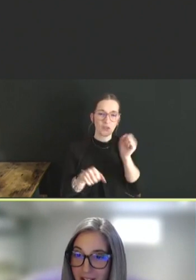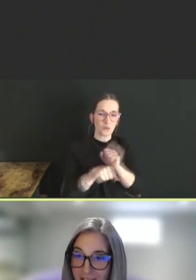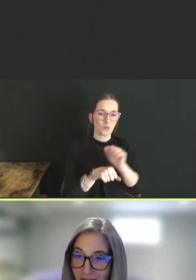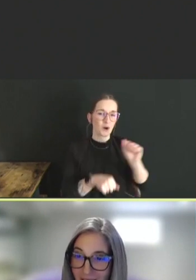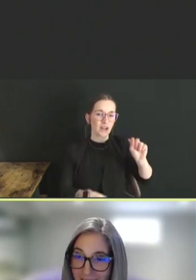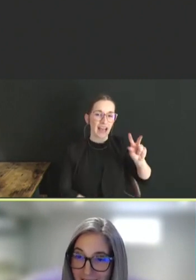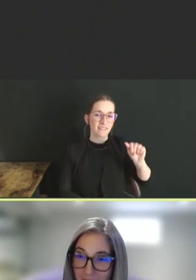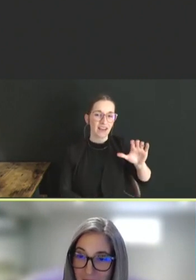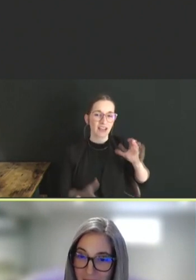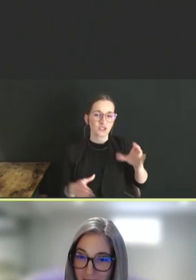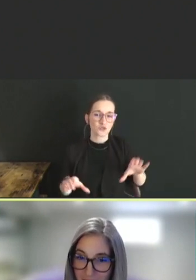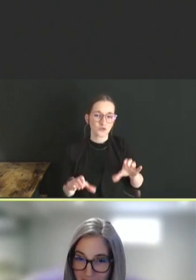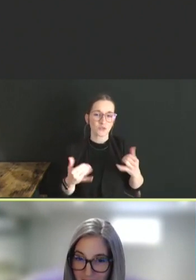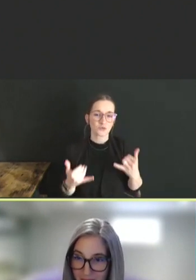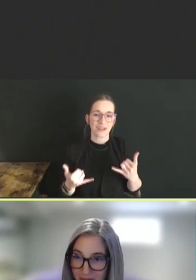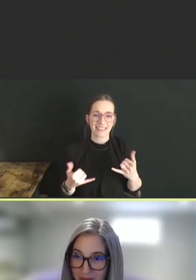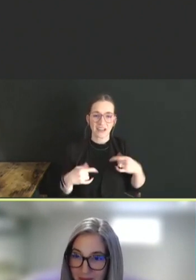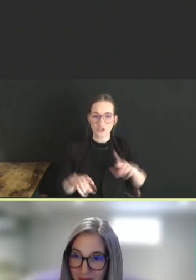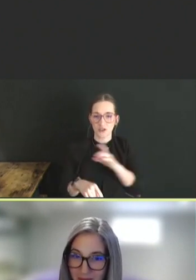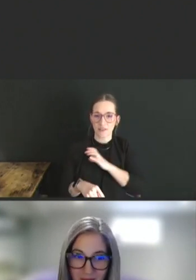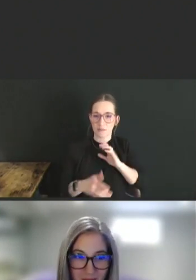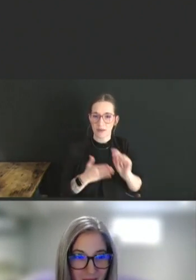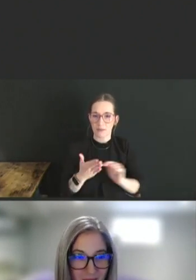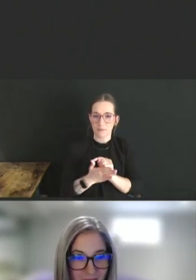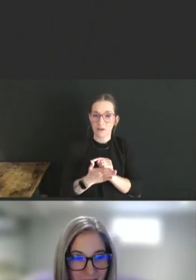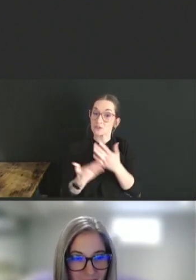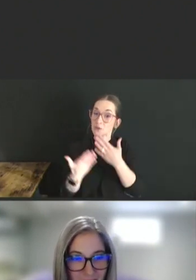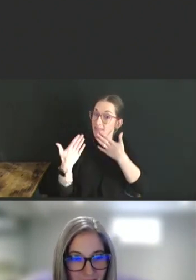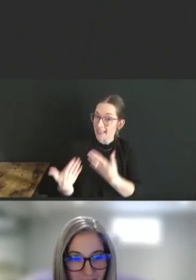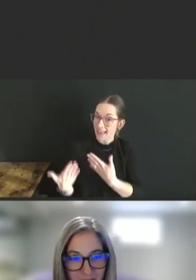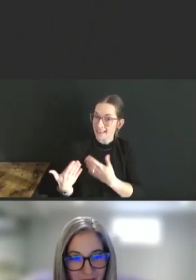So, thank you. Robert Hopkins: Thank you very much, Abby.